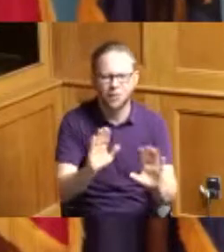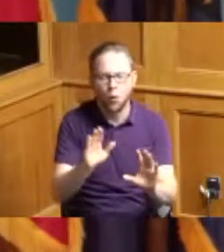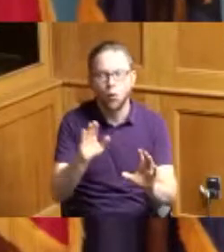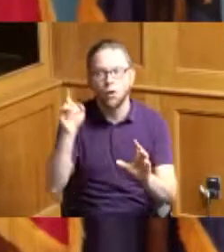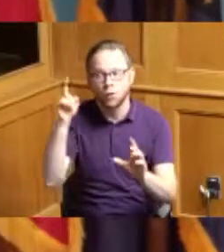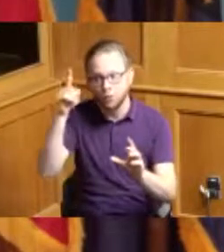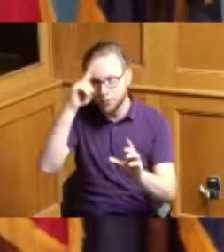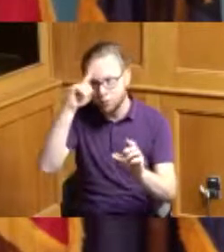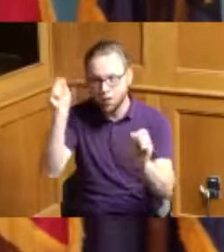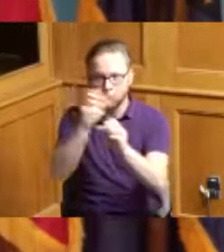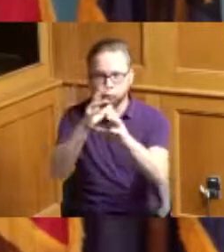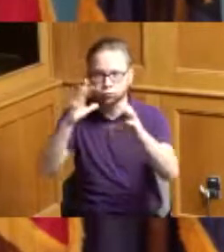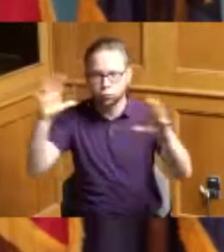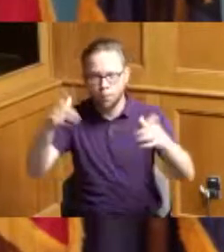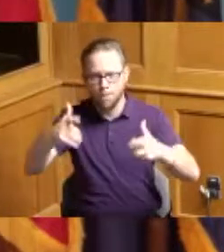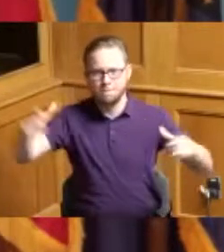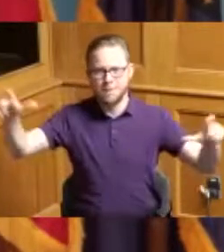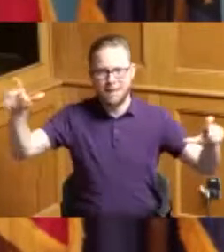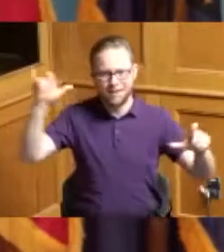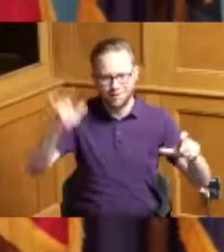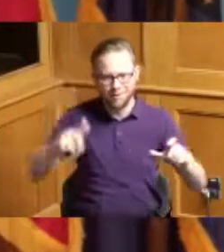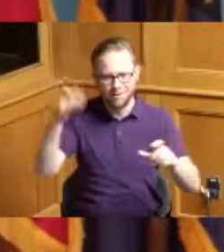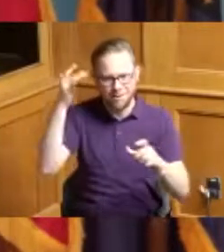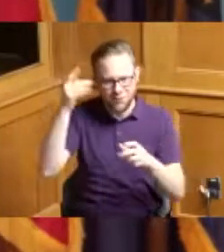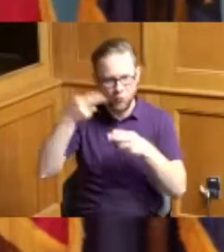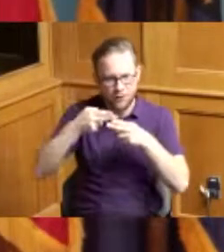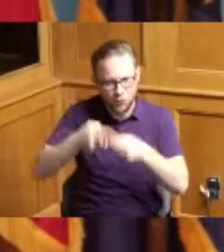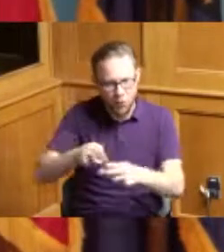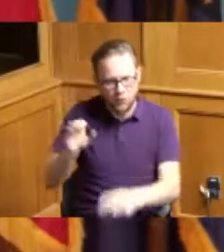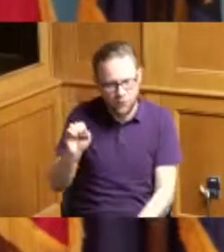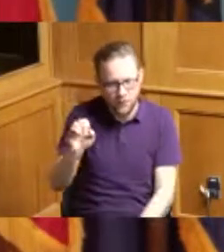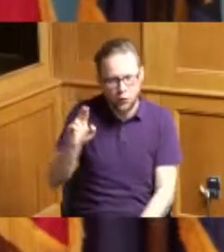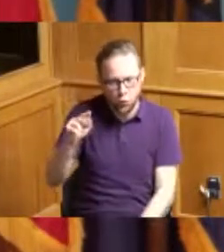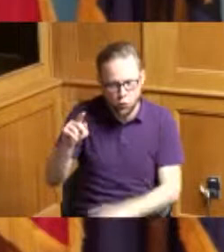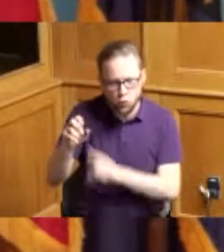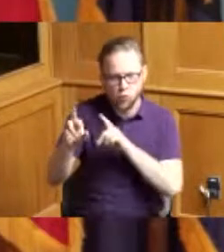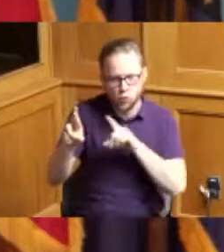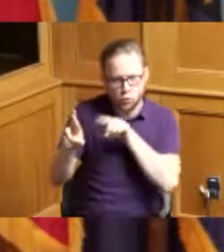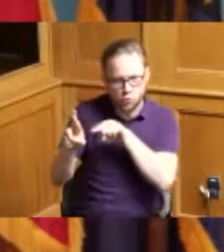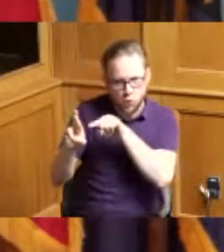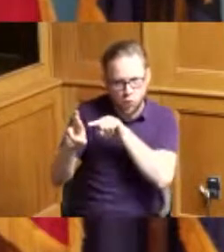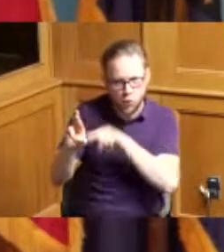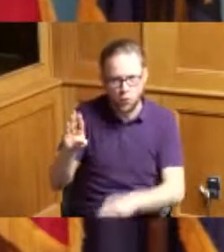we're not doing what we already do we do a good job with that we should be thinking big and I'm